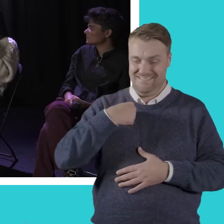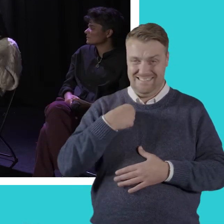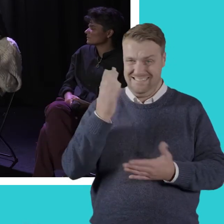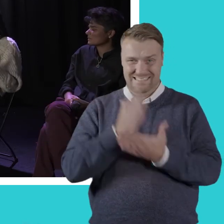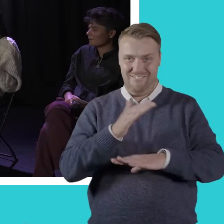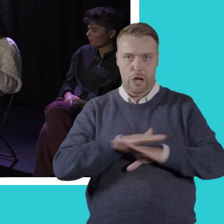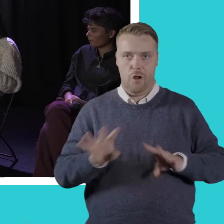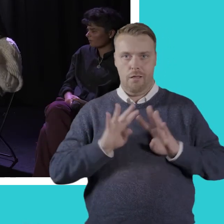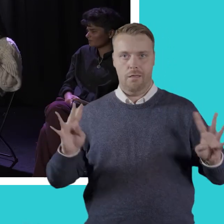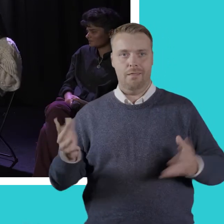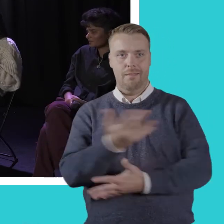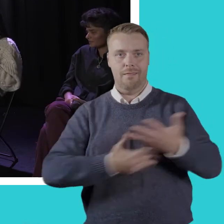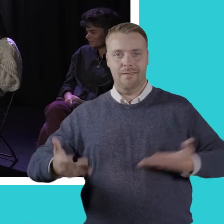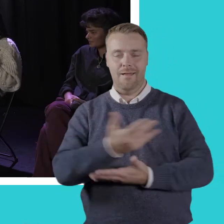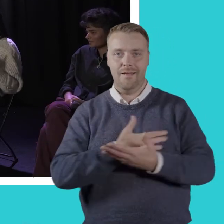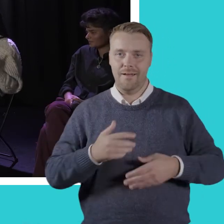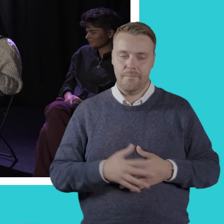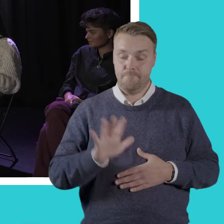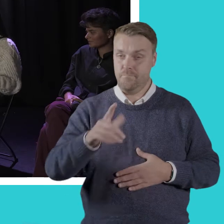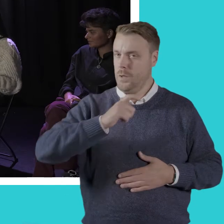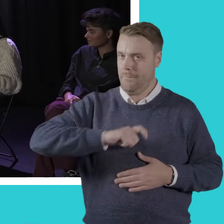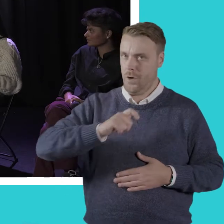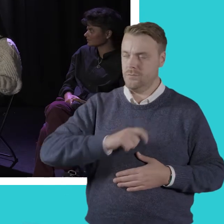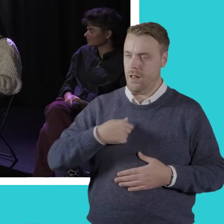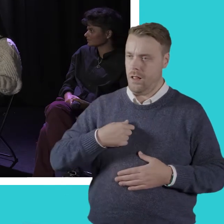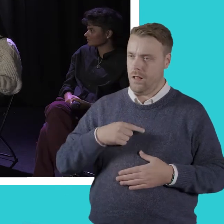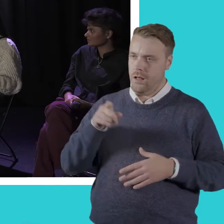And like I'm I really just on a personal note, I just really love that you did find that community